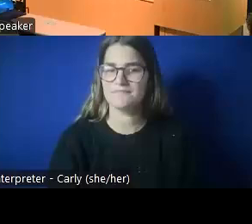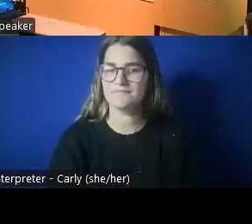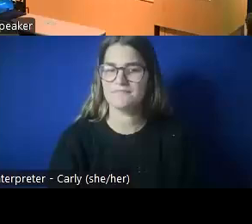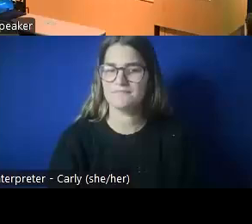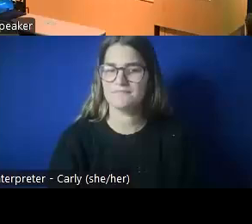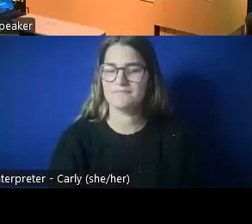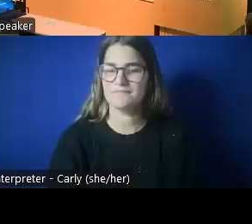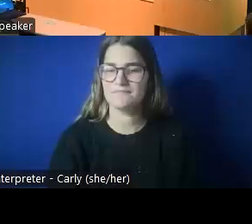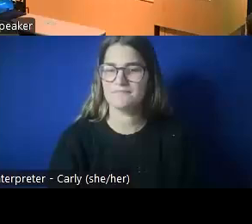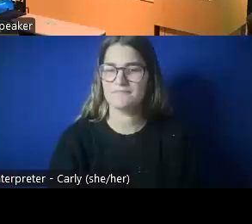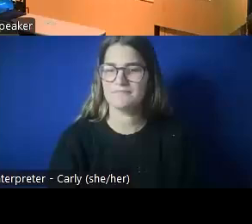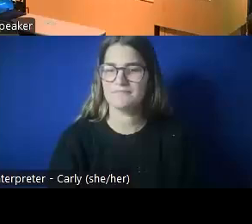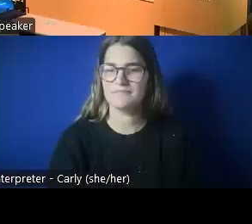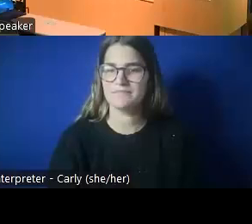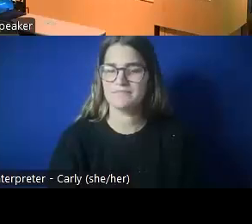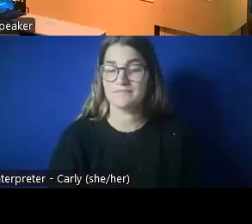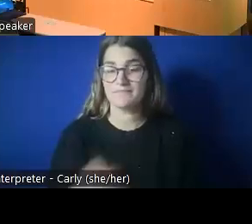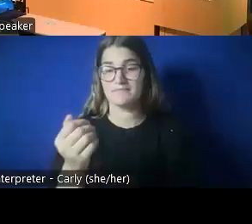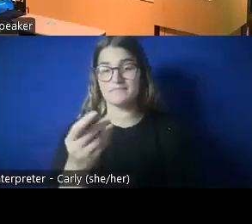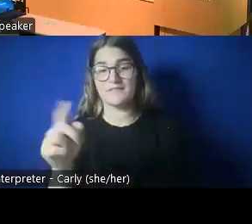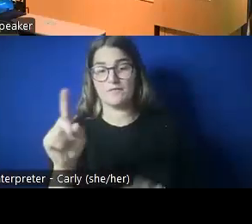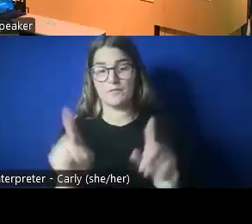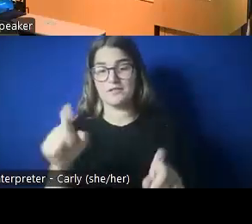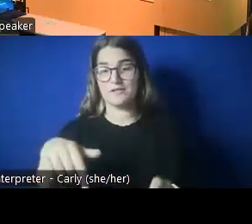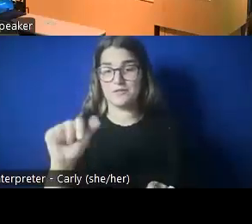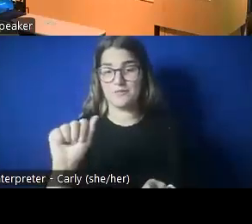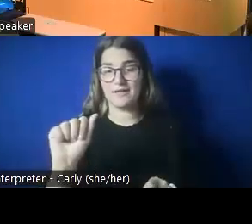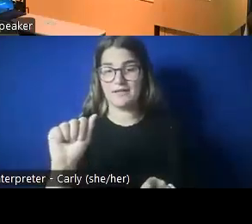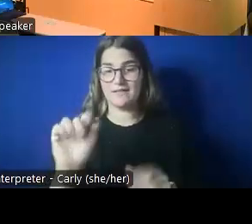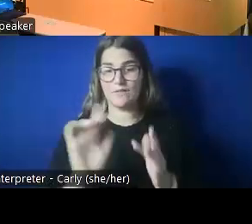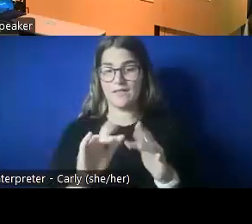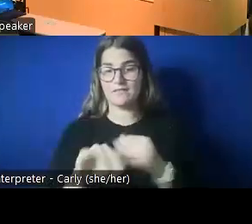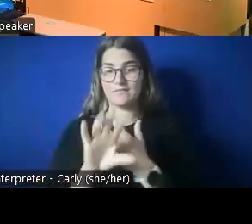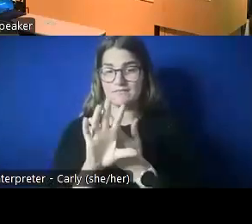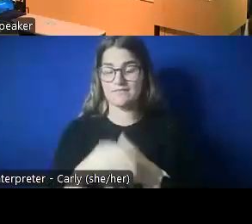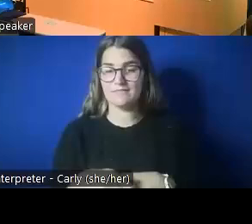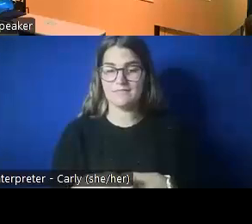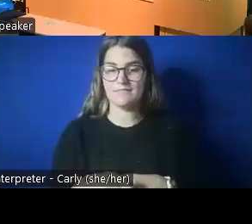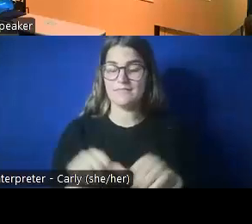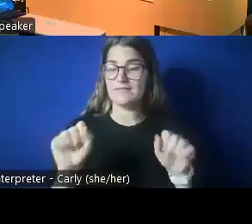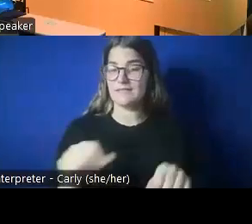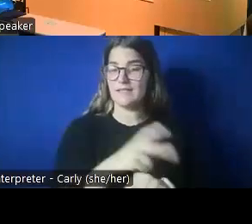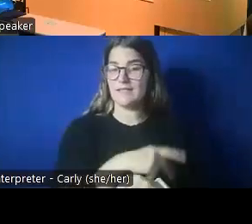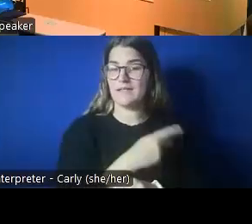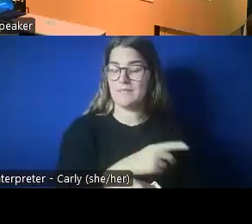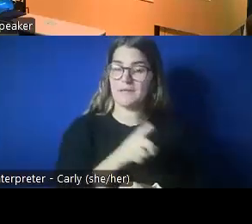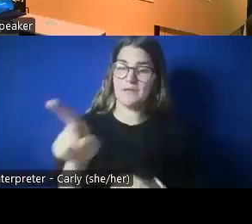we have a few questions in um the Q&A too um Can a patient come work with you on trauma and keep